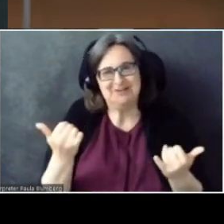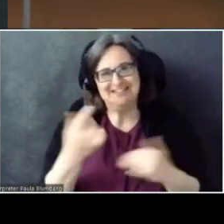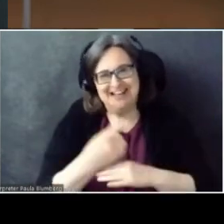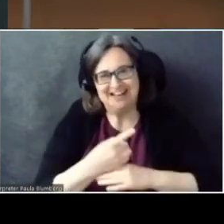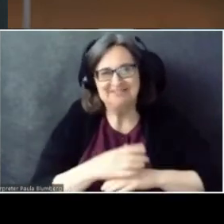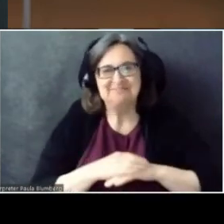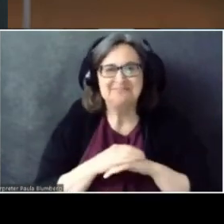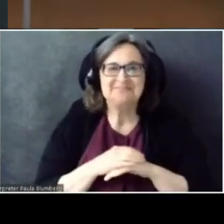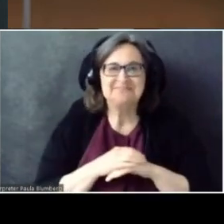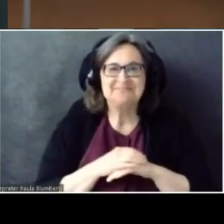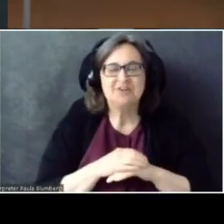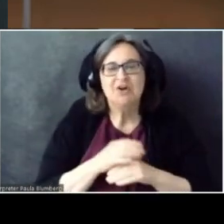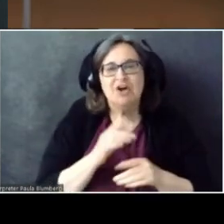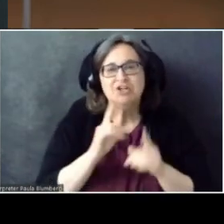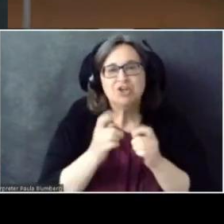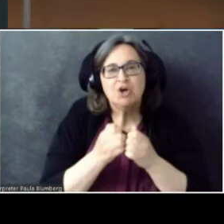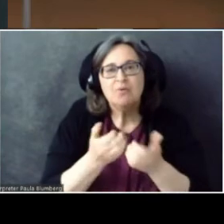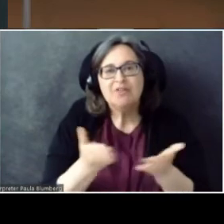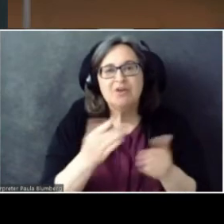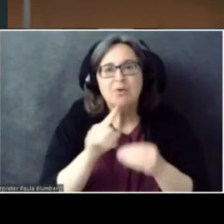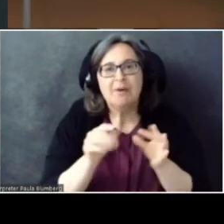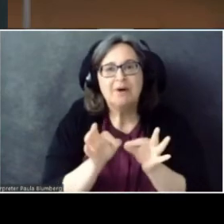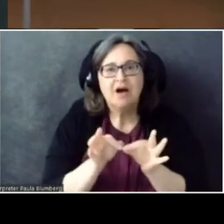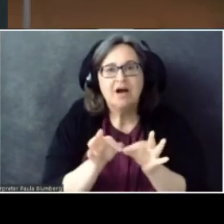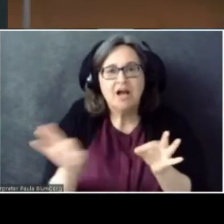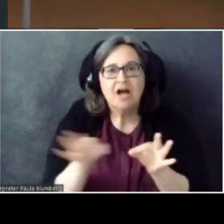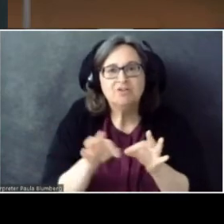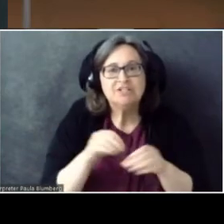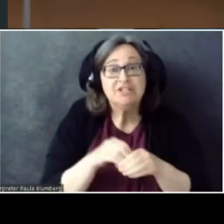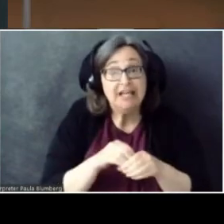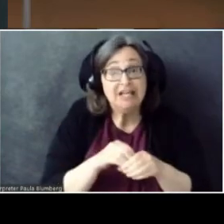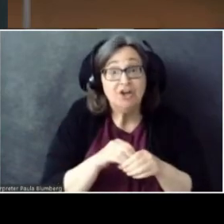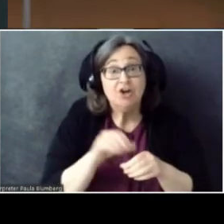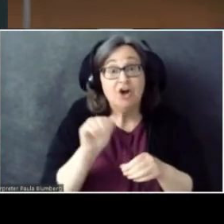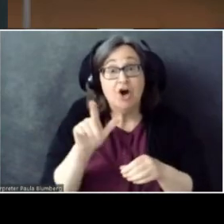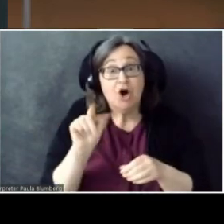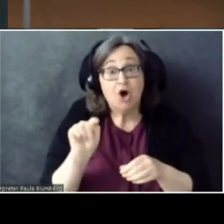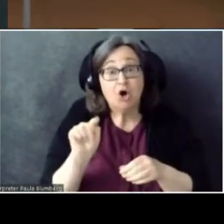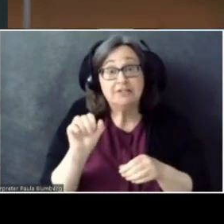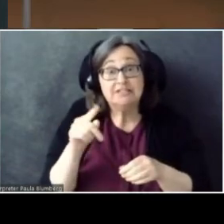And talking to you about captions in AltSpace. And beyond.